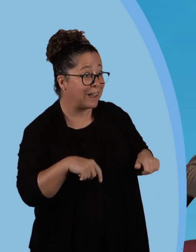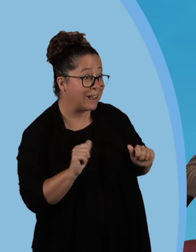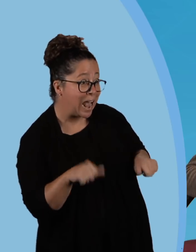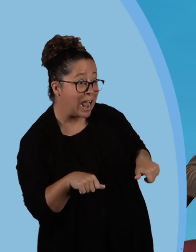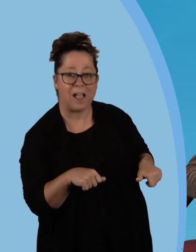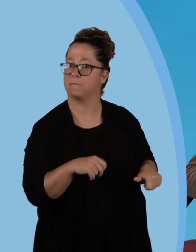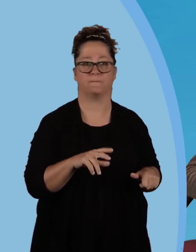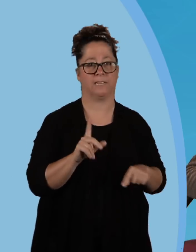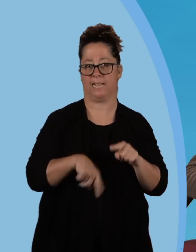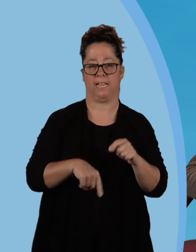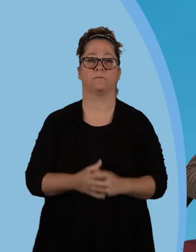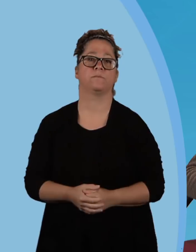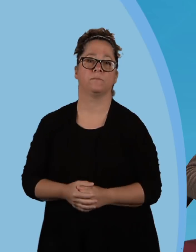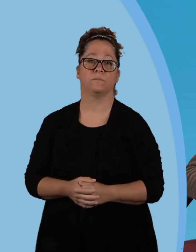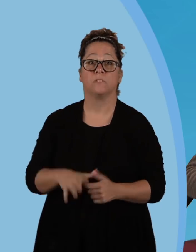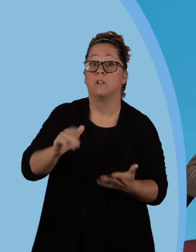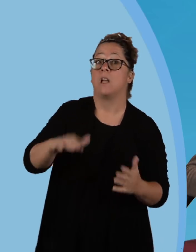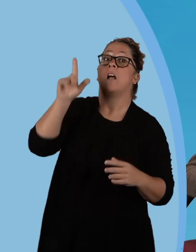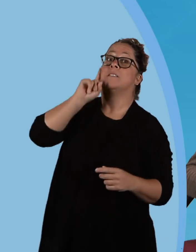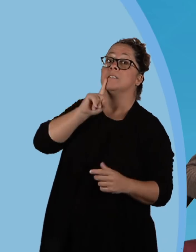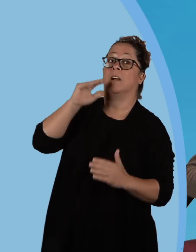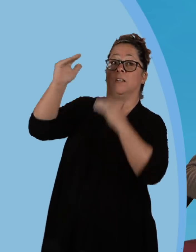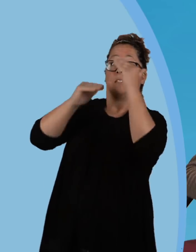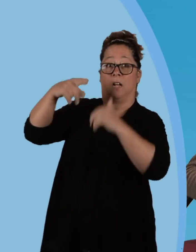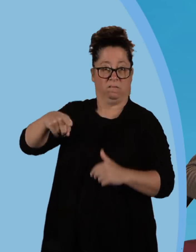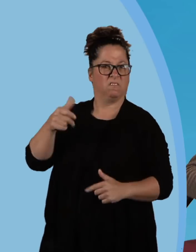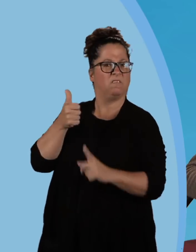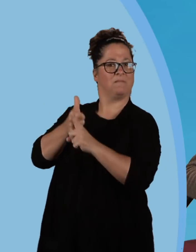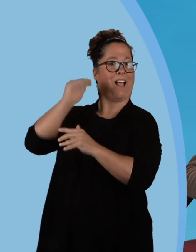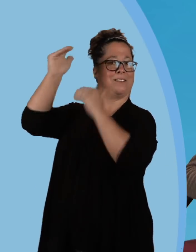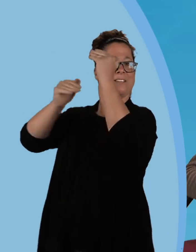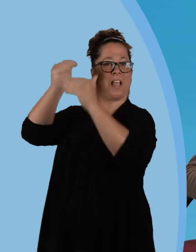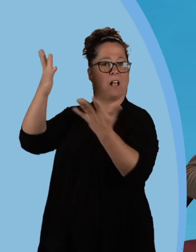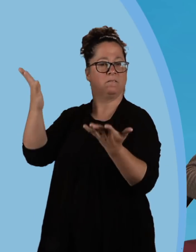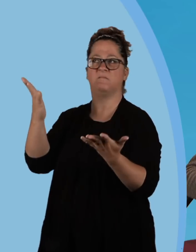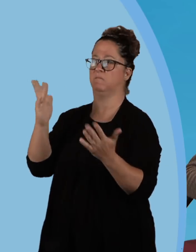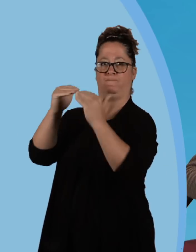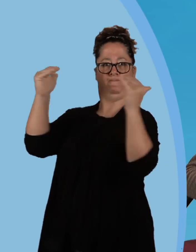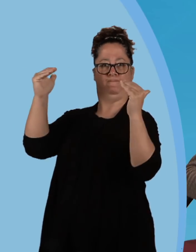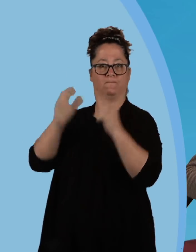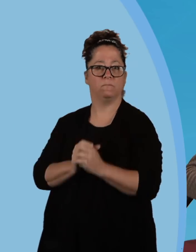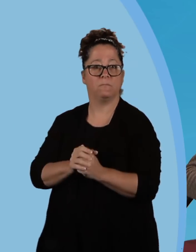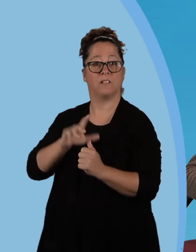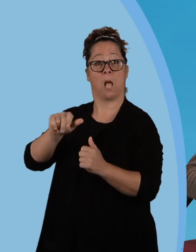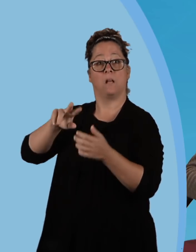but the interpreter does not. So the deaf adult is an adult and has to be treated as one.